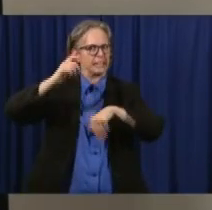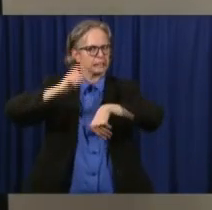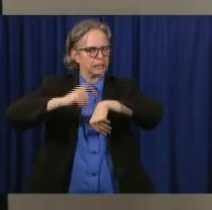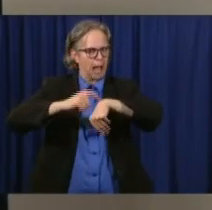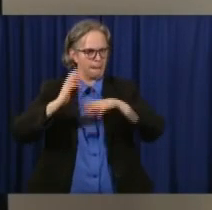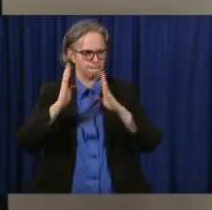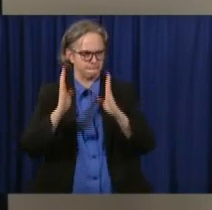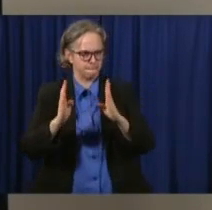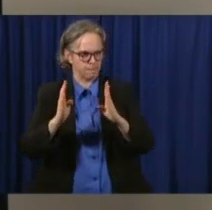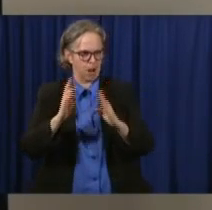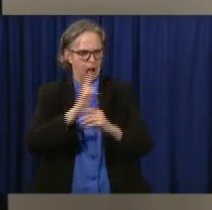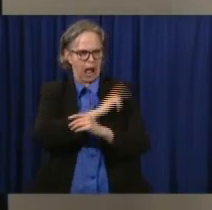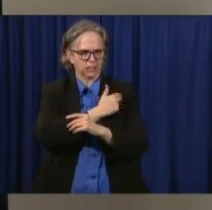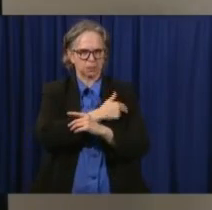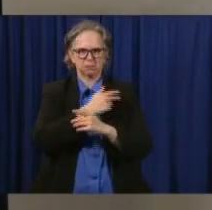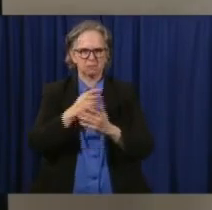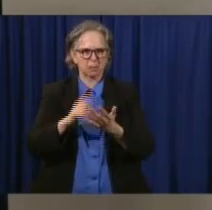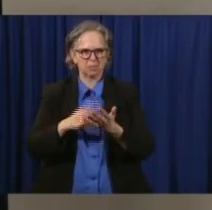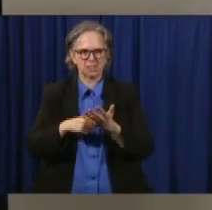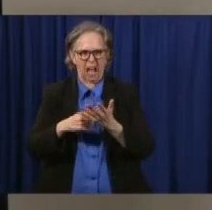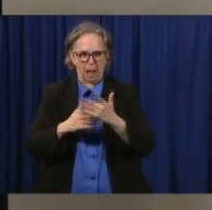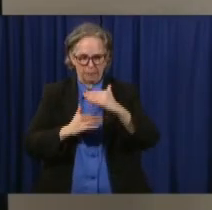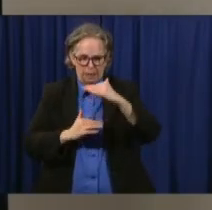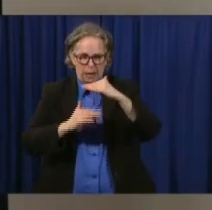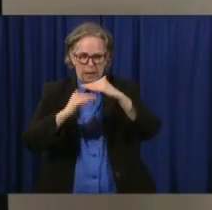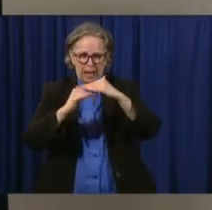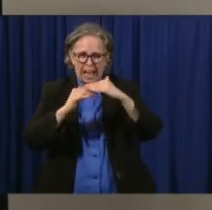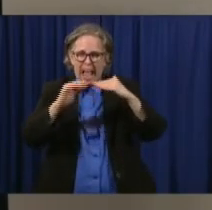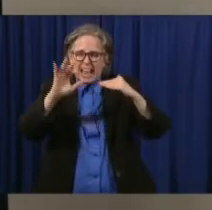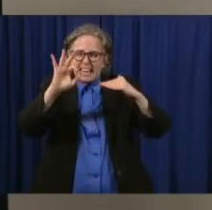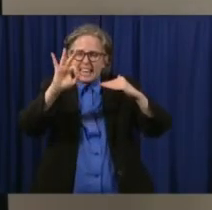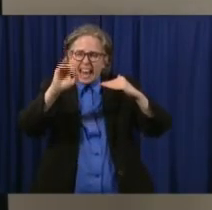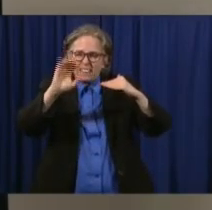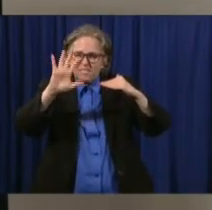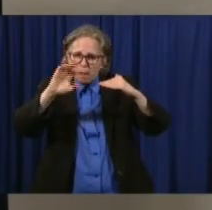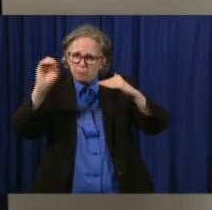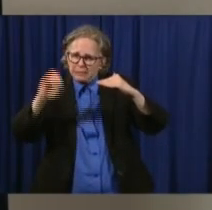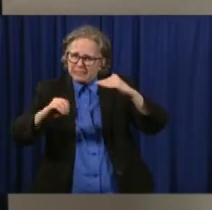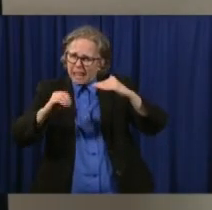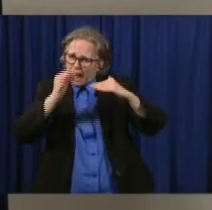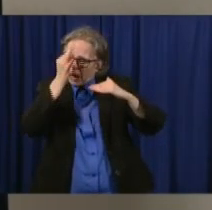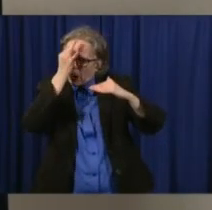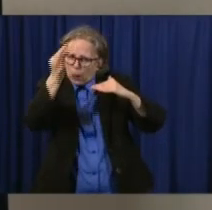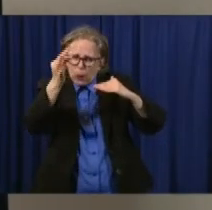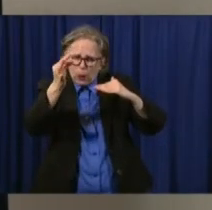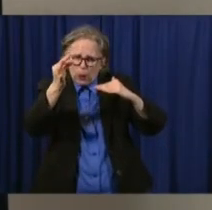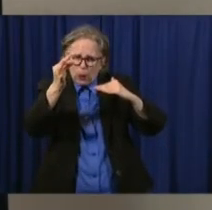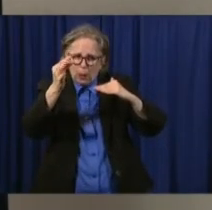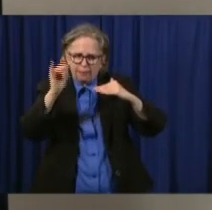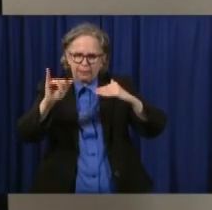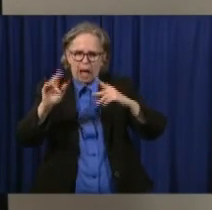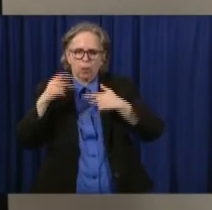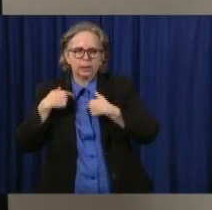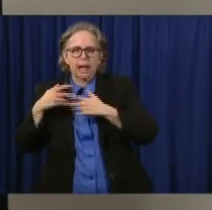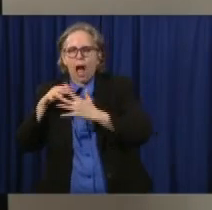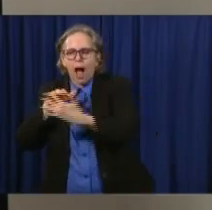1.2 SUFFER EVERY PERSON WHO CATCHES THAT THEY HAVE THE ABILITY TO SPREAD IT TO 1.2 PEOPLE. EVEN AT THAT LEVEL OF SPREAD IN